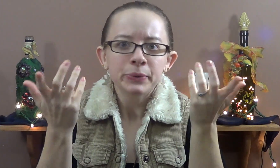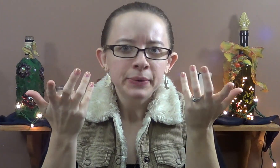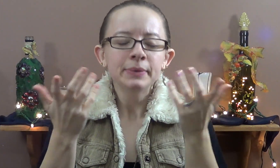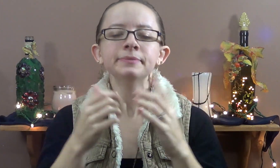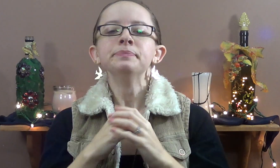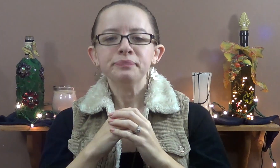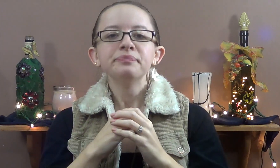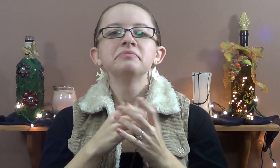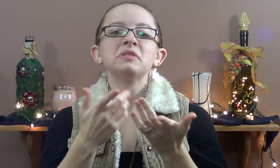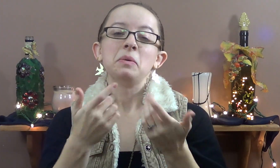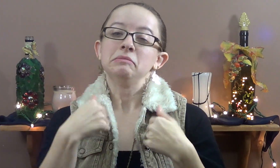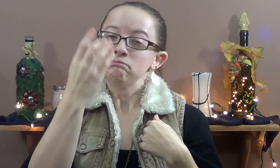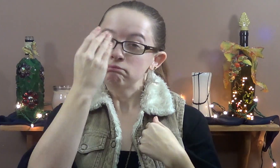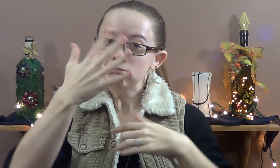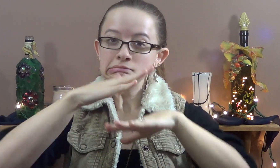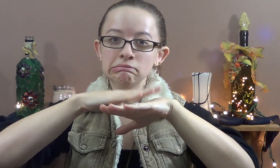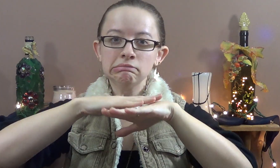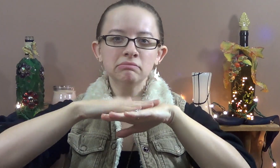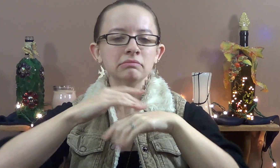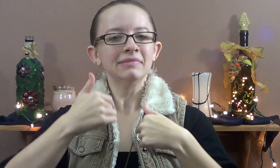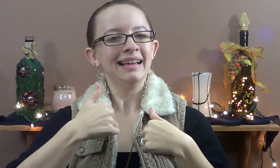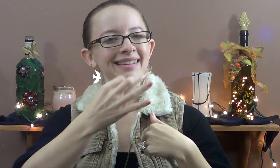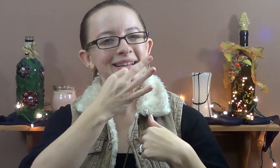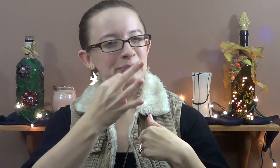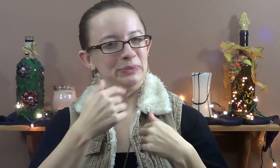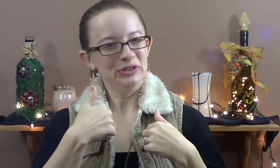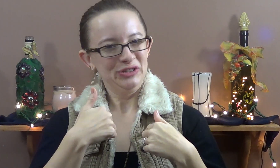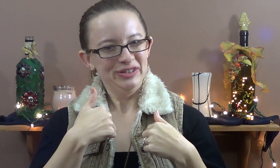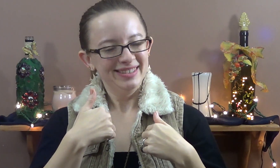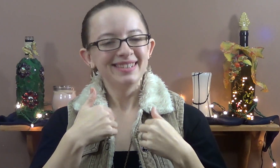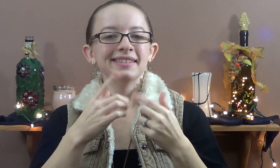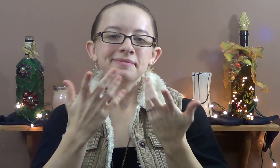on how you communicate with Deaf Blind people. So I just want to warn you,